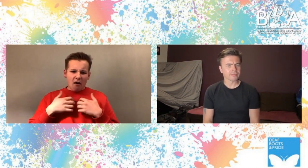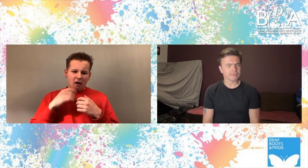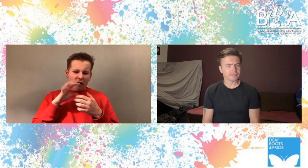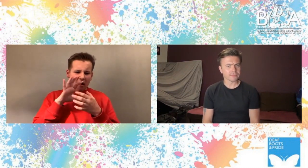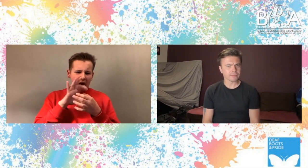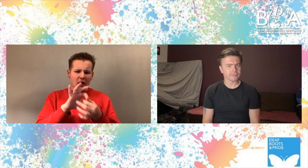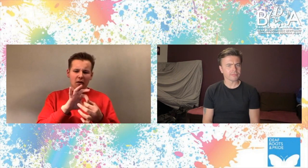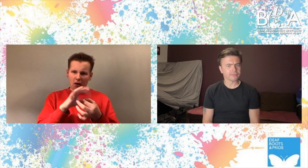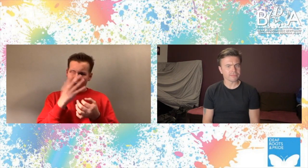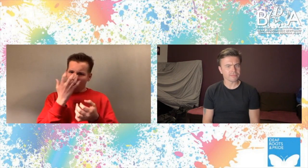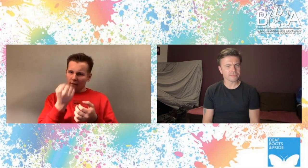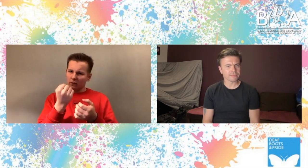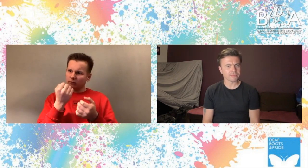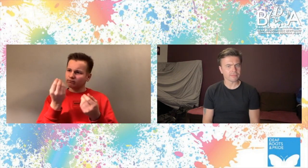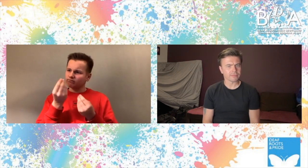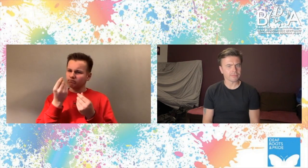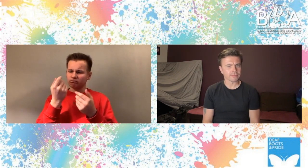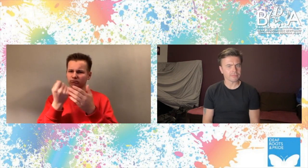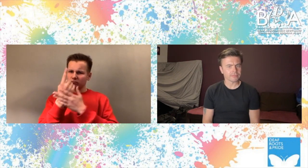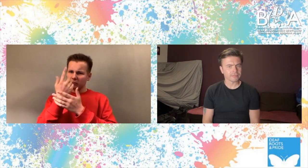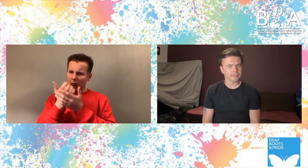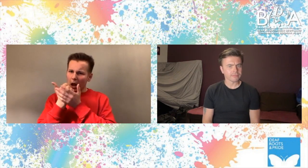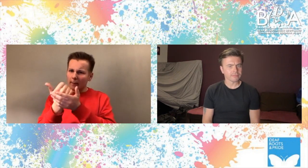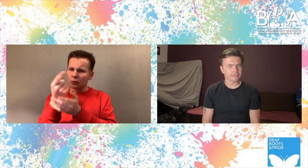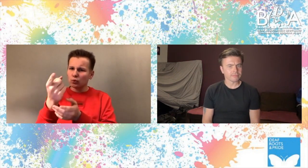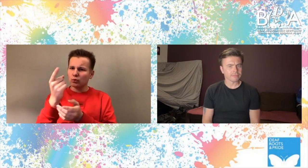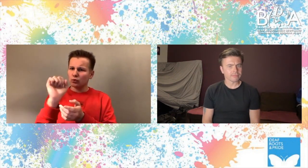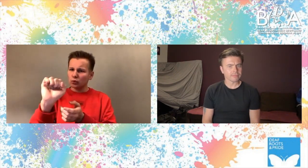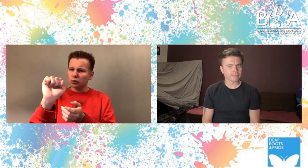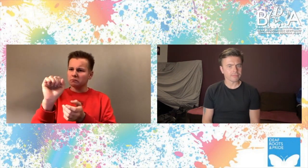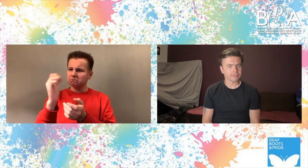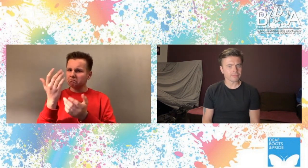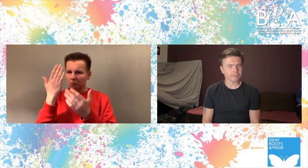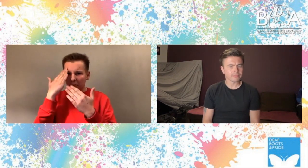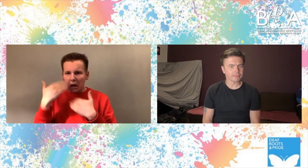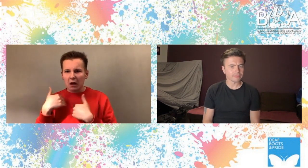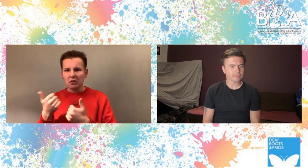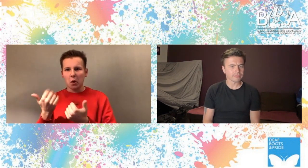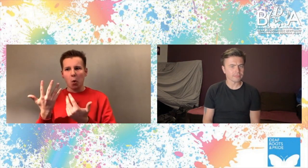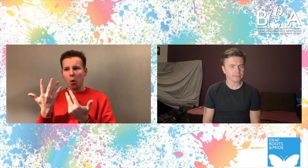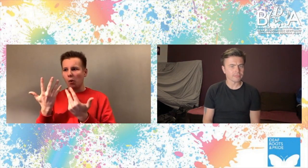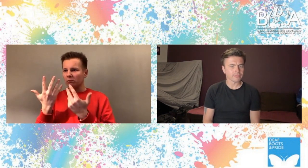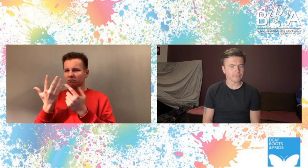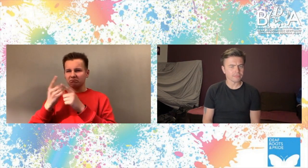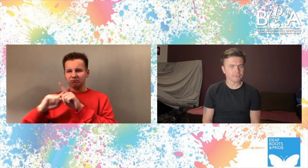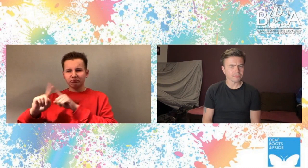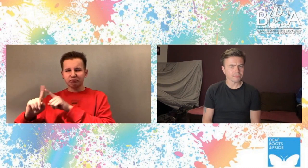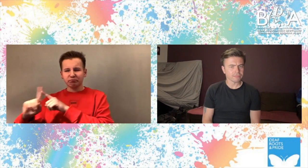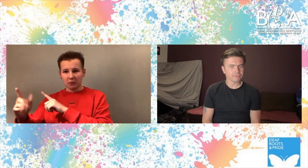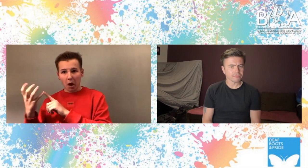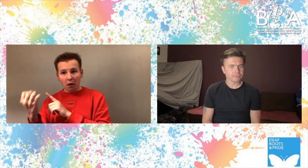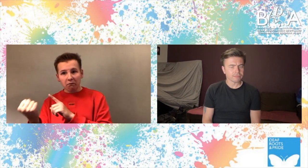did you find that it helped you in anyway with your mental health?